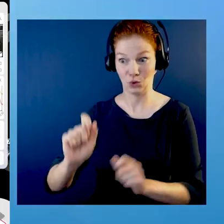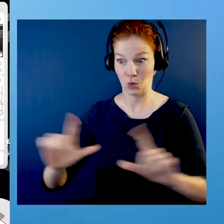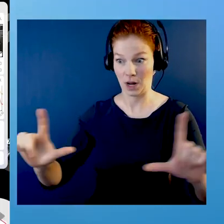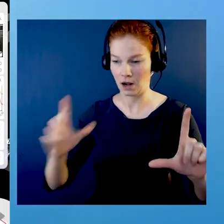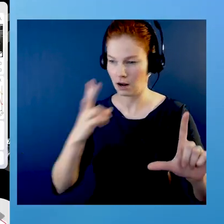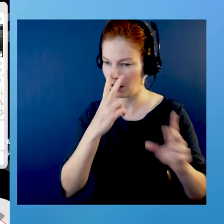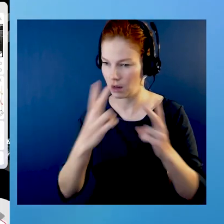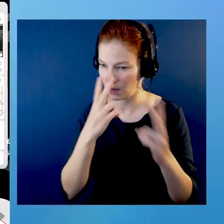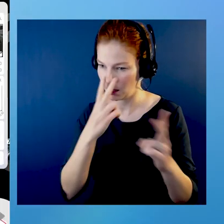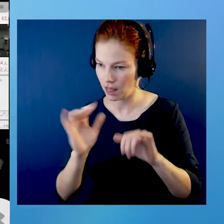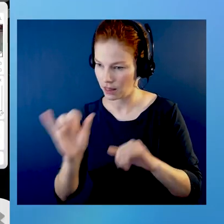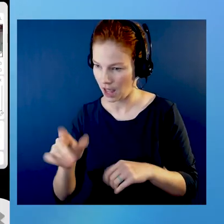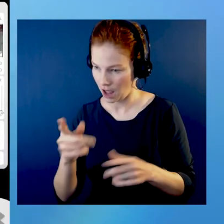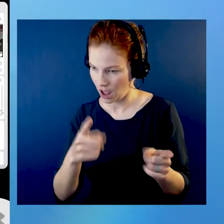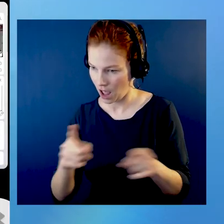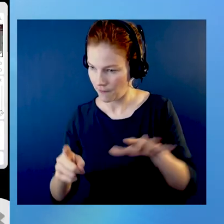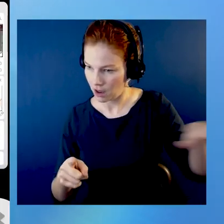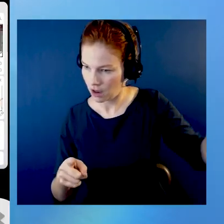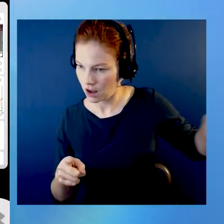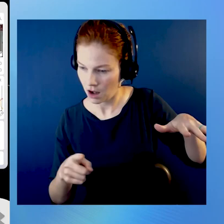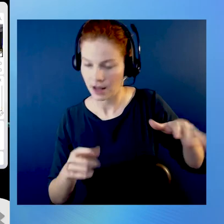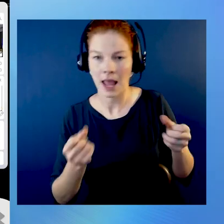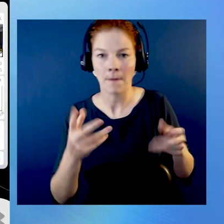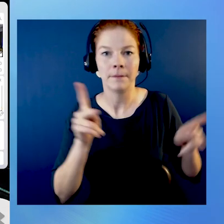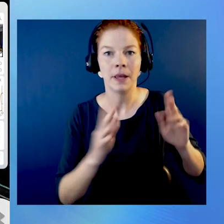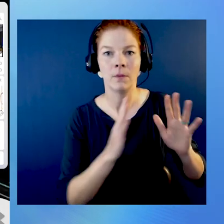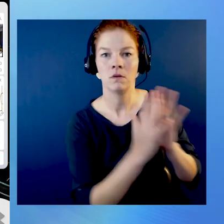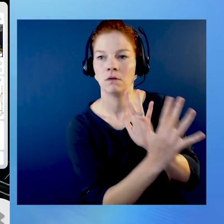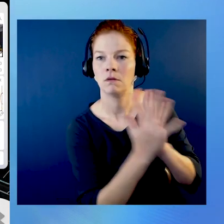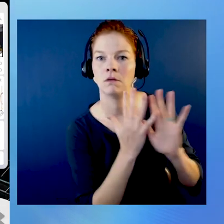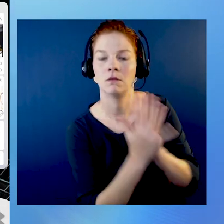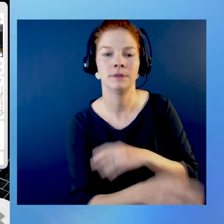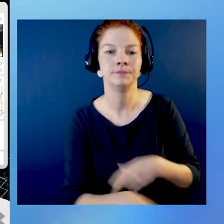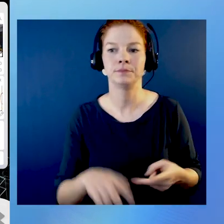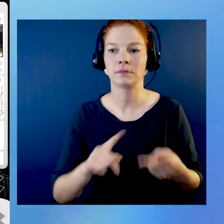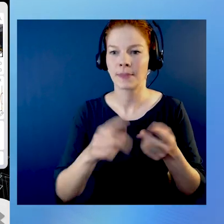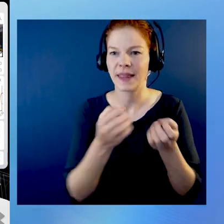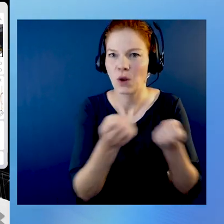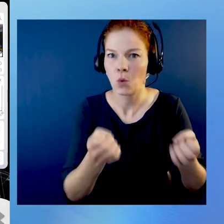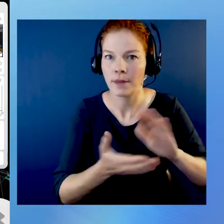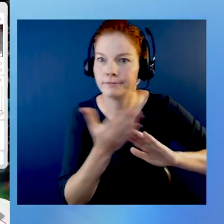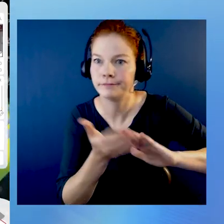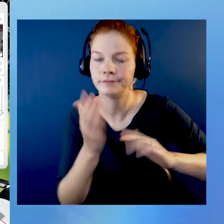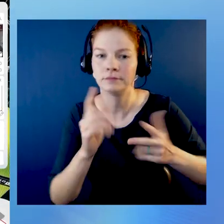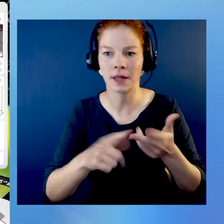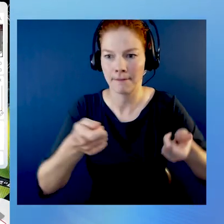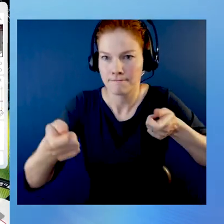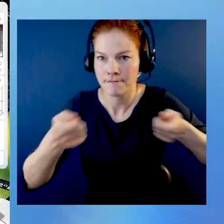the connection between passenger flow, equipment, and management more intelligent.